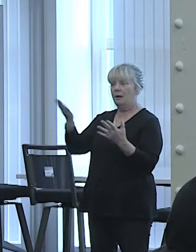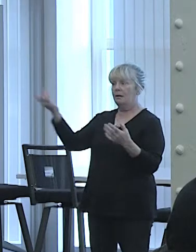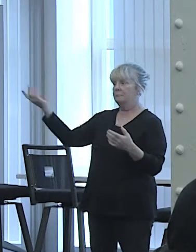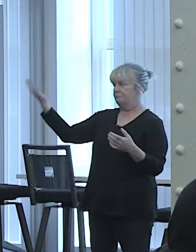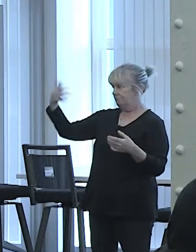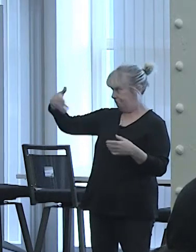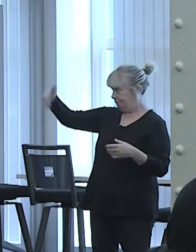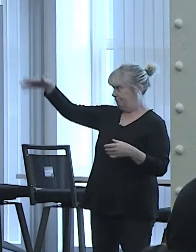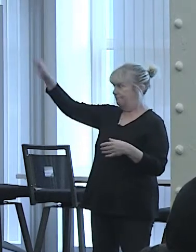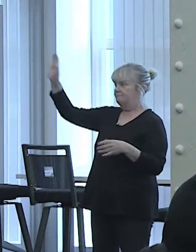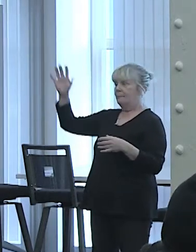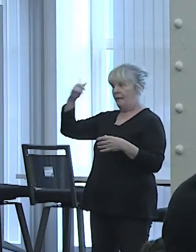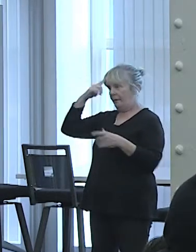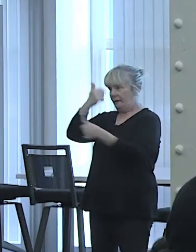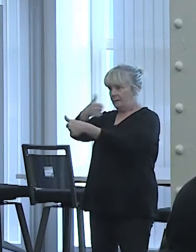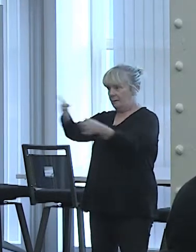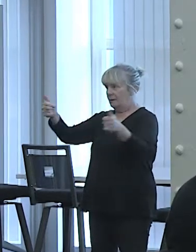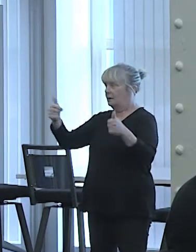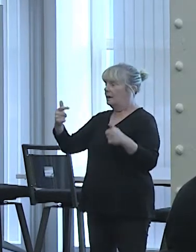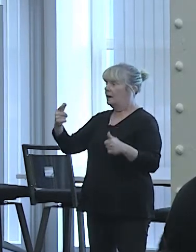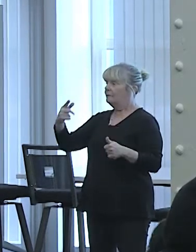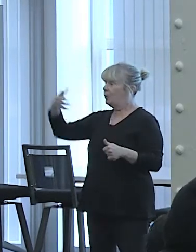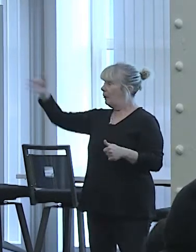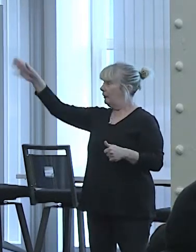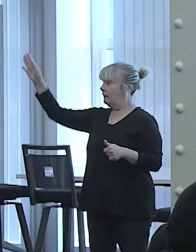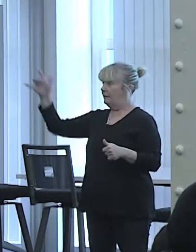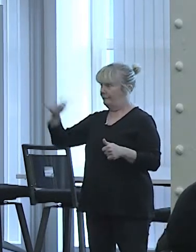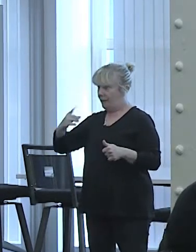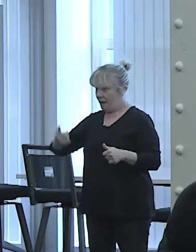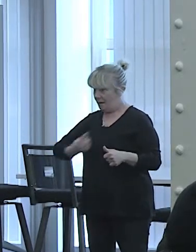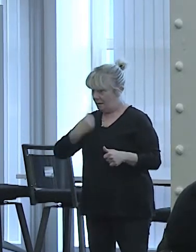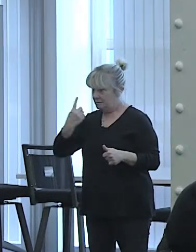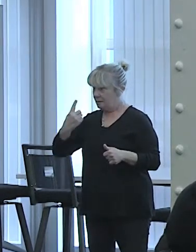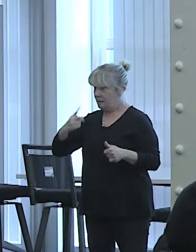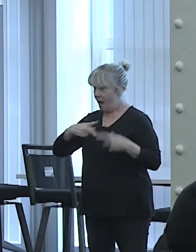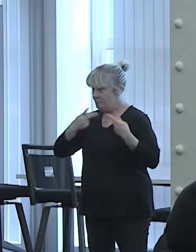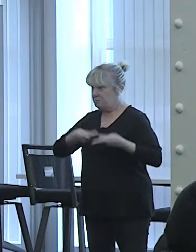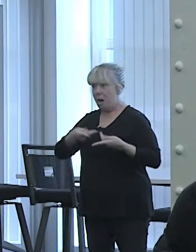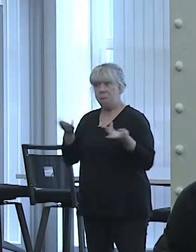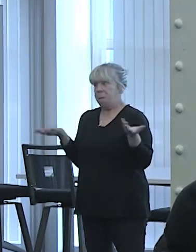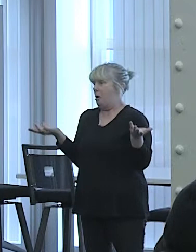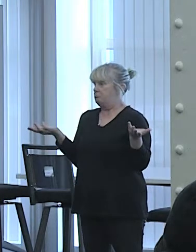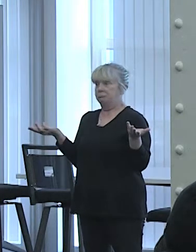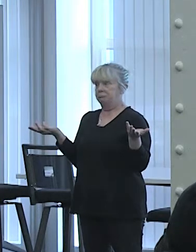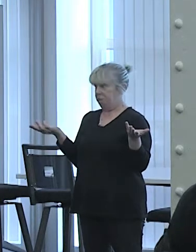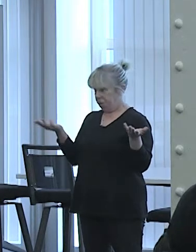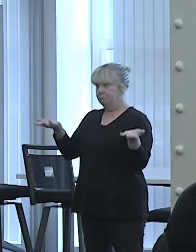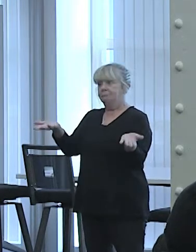I will not feel upset or insulted if you do that. I will invite you to do what is best for you